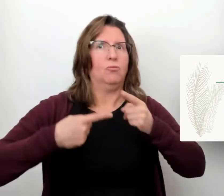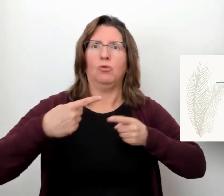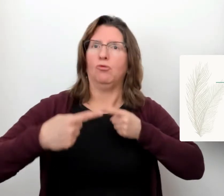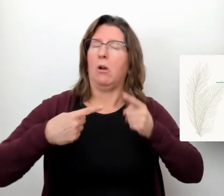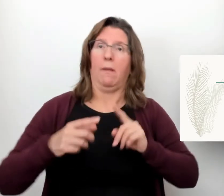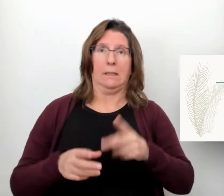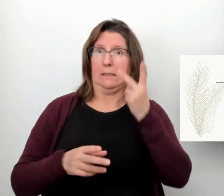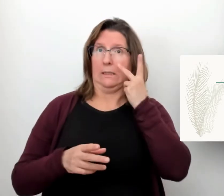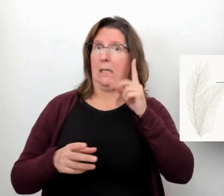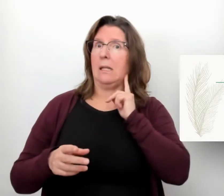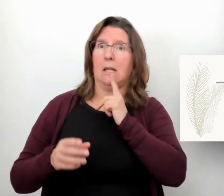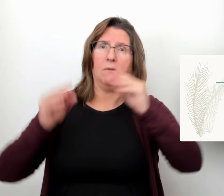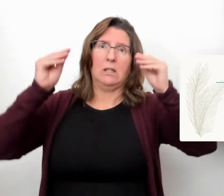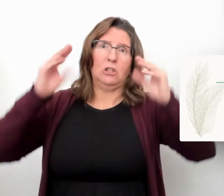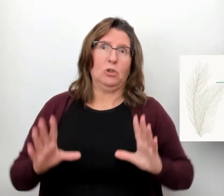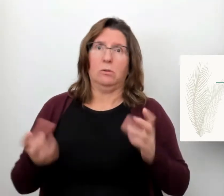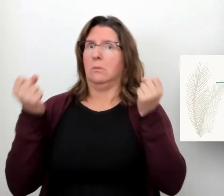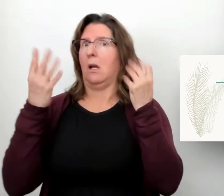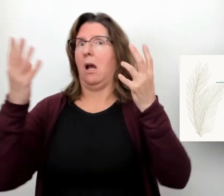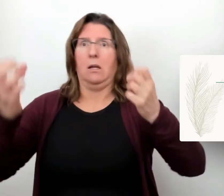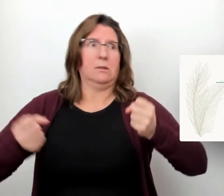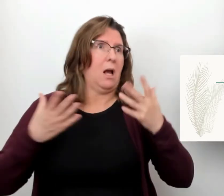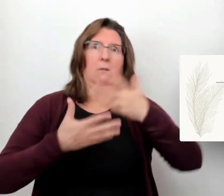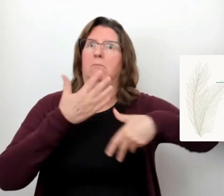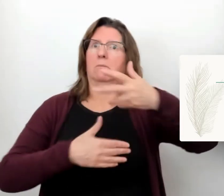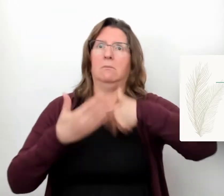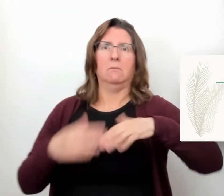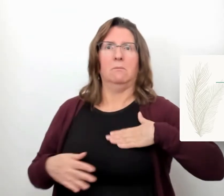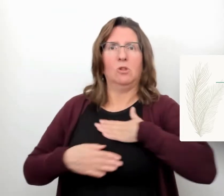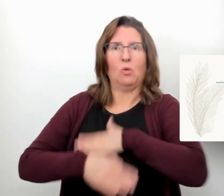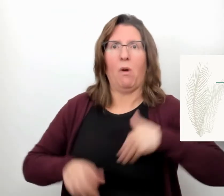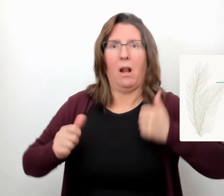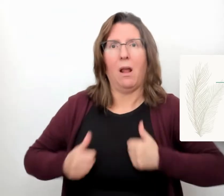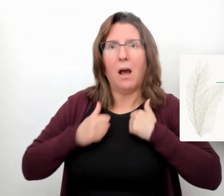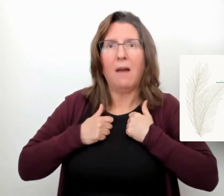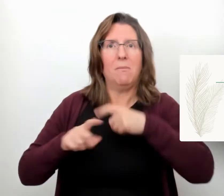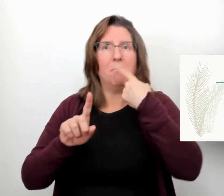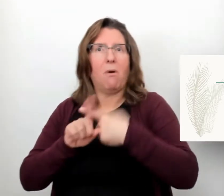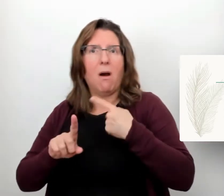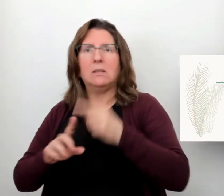They simply wanted to identify themselves as hearing people in a hearing world . . . it was a struggle.